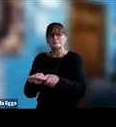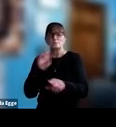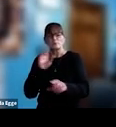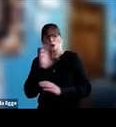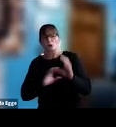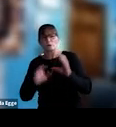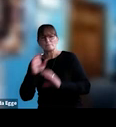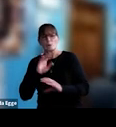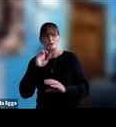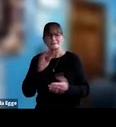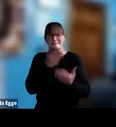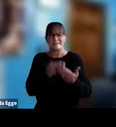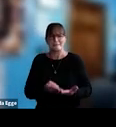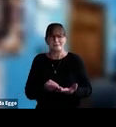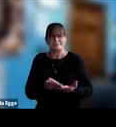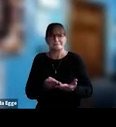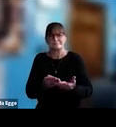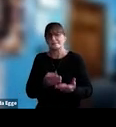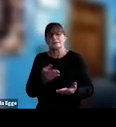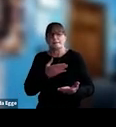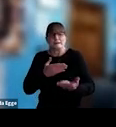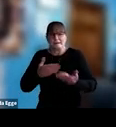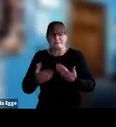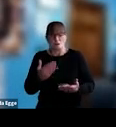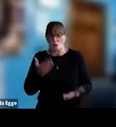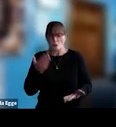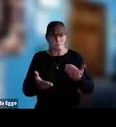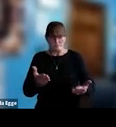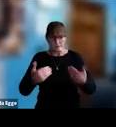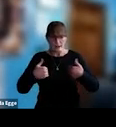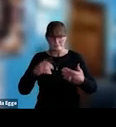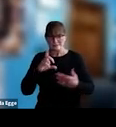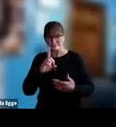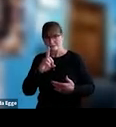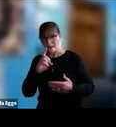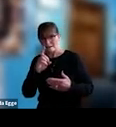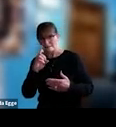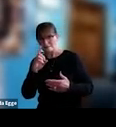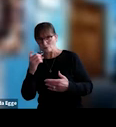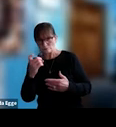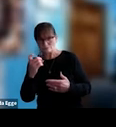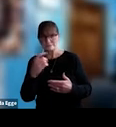is evidence that even though they may have a diagnosis of a substance use disorder,